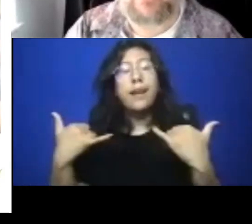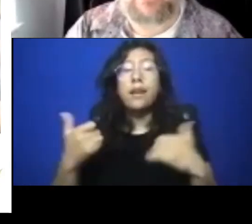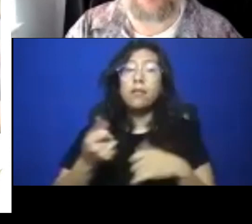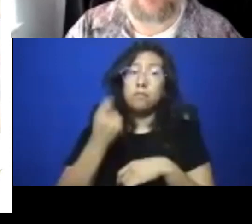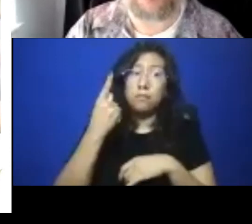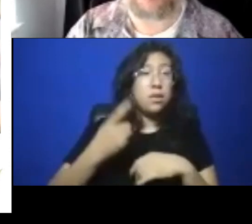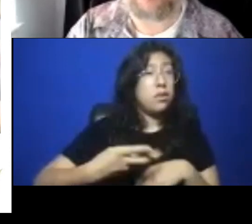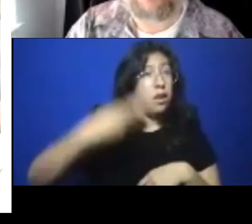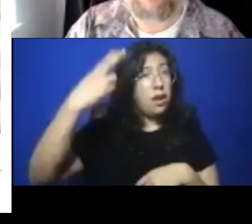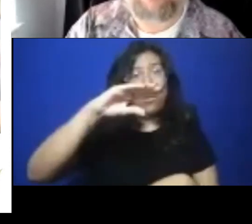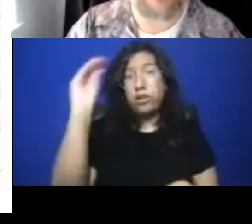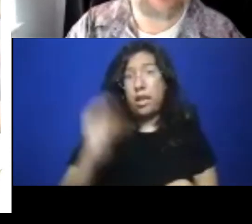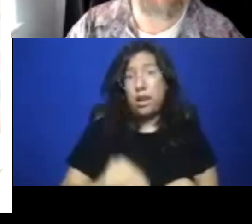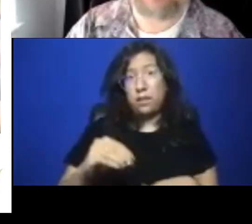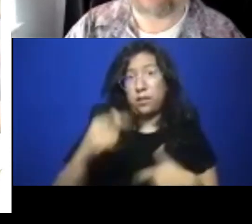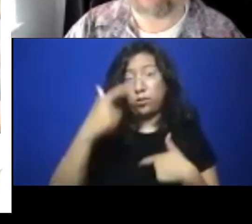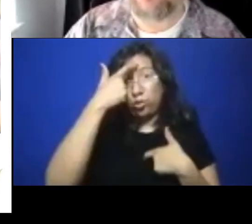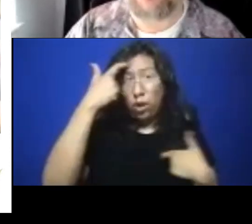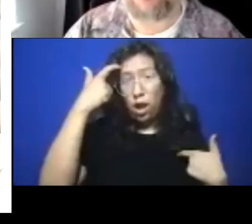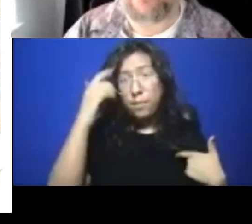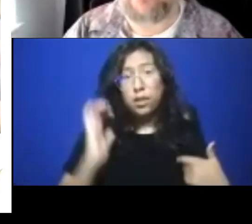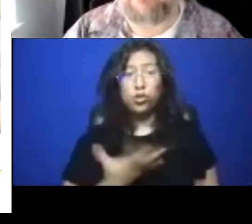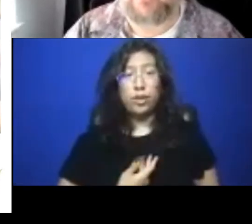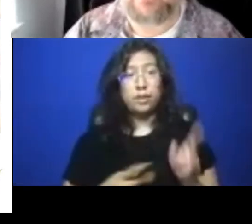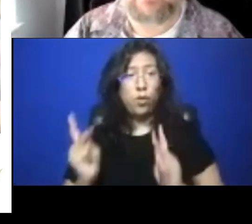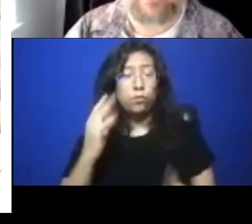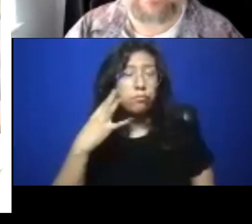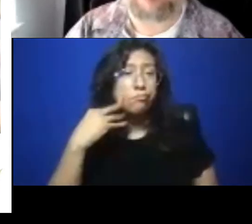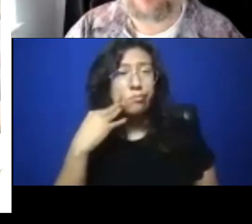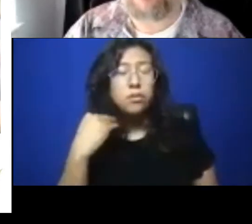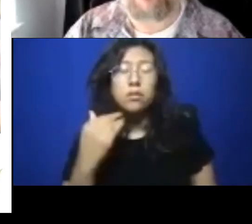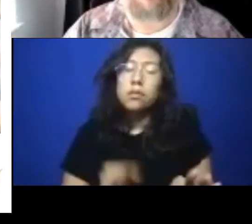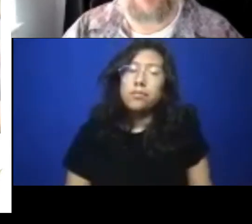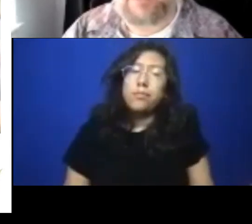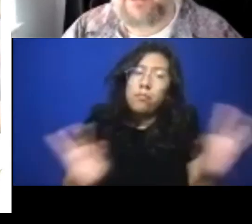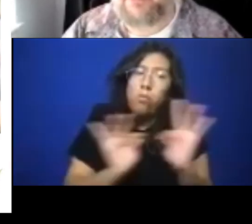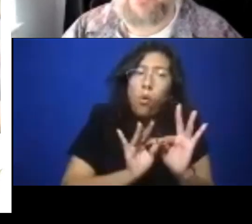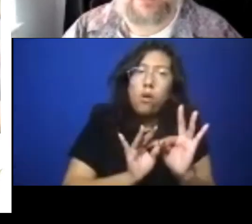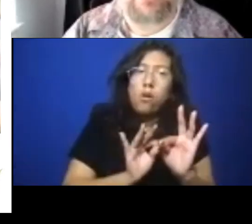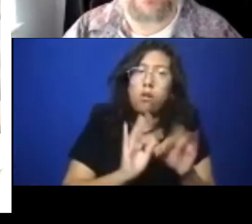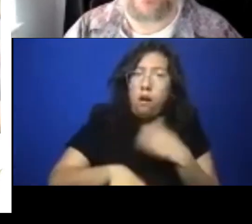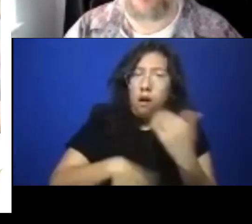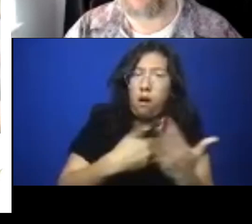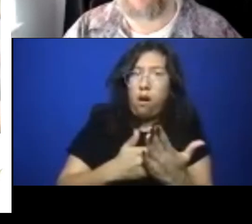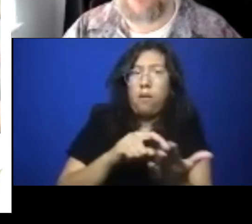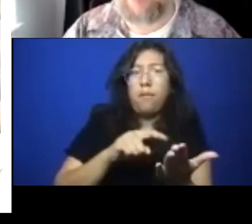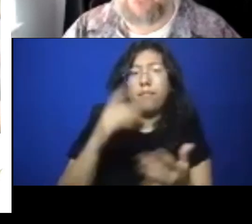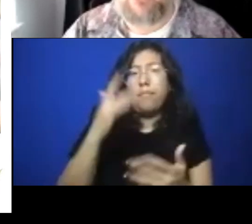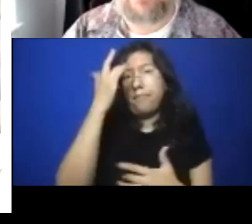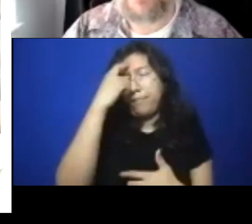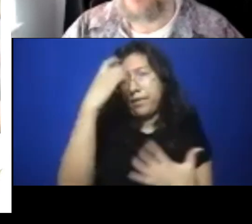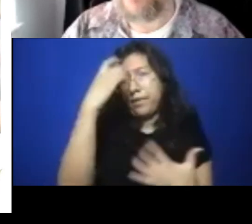that trans folks face, it's really critically important that all mental health providers are trauma informed